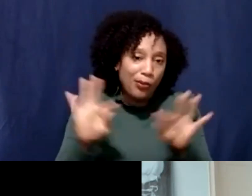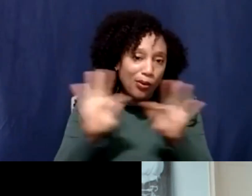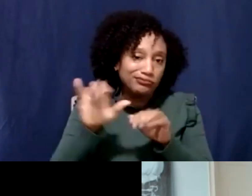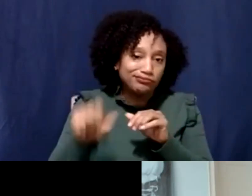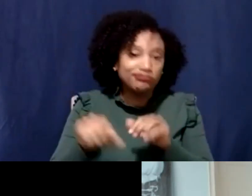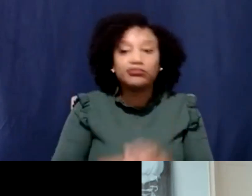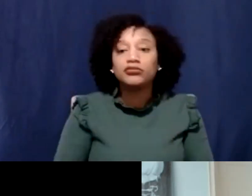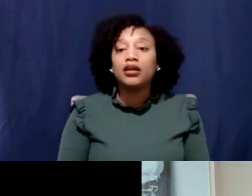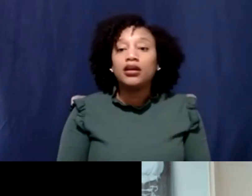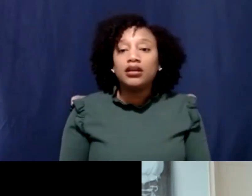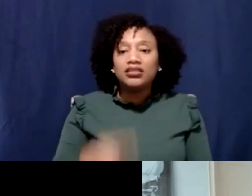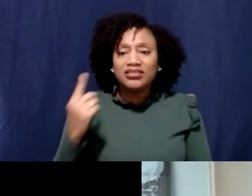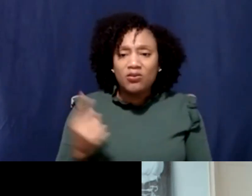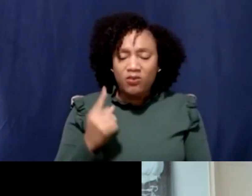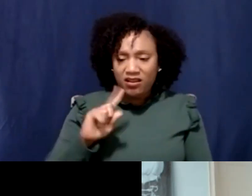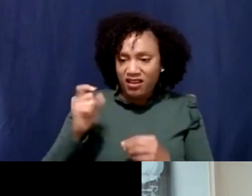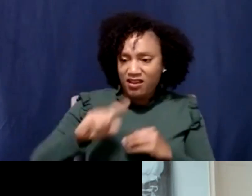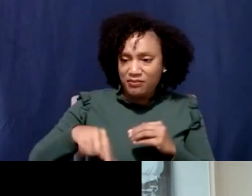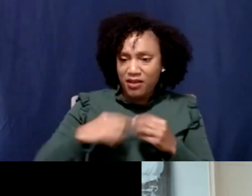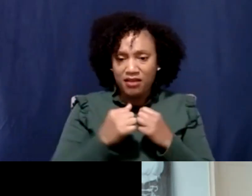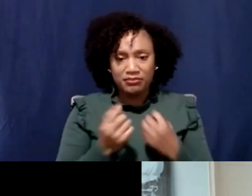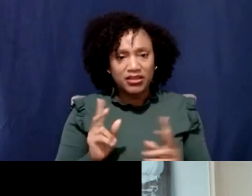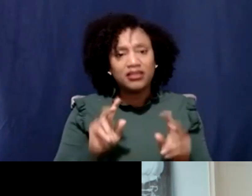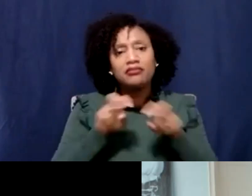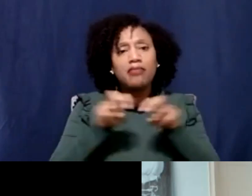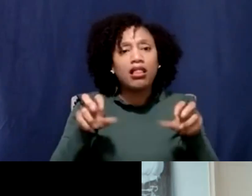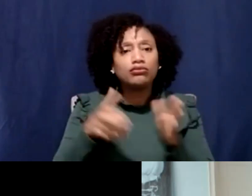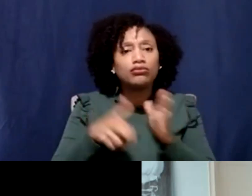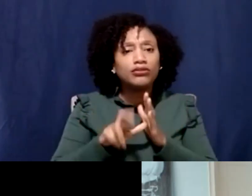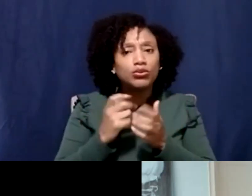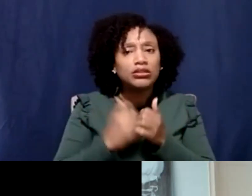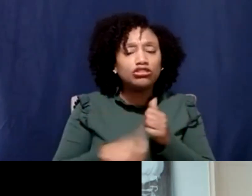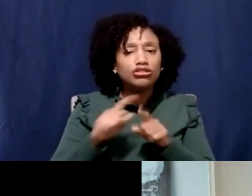Someone asked about how many panelists review each application.